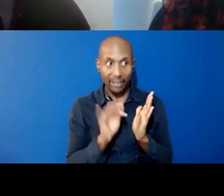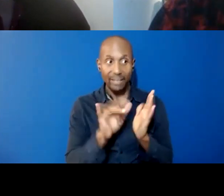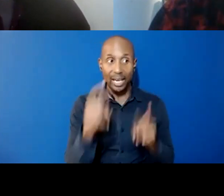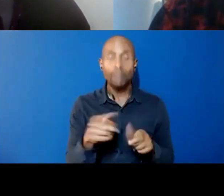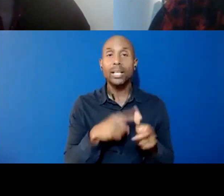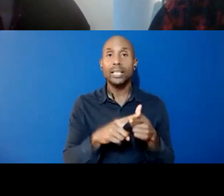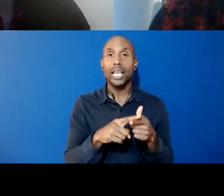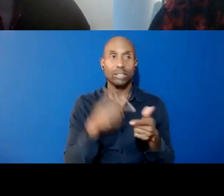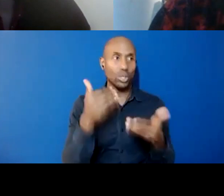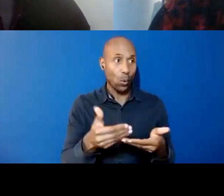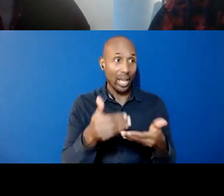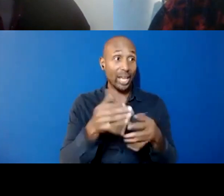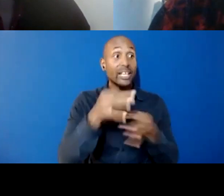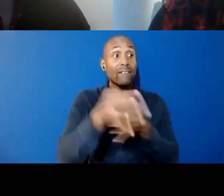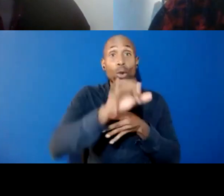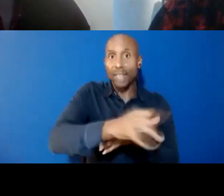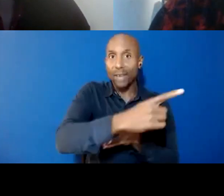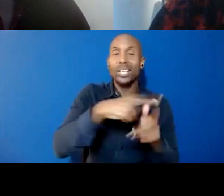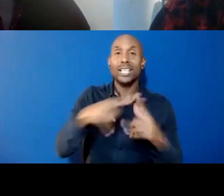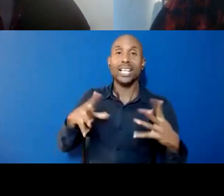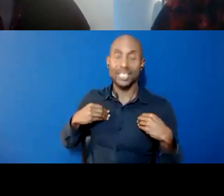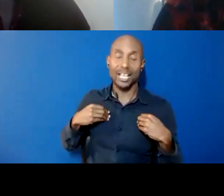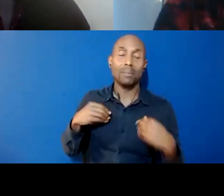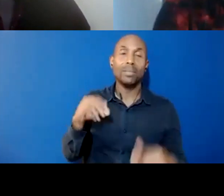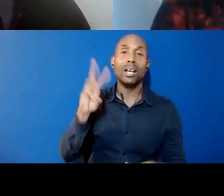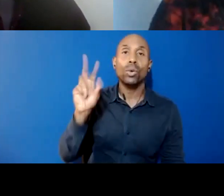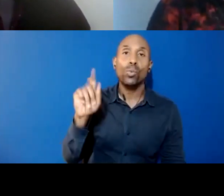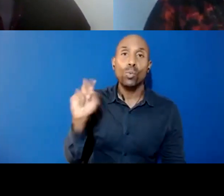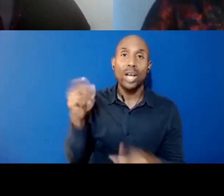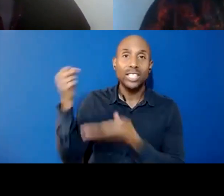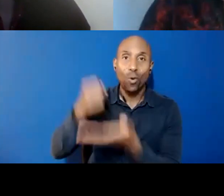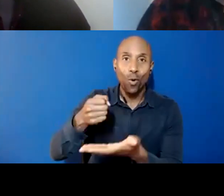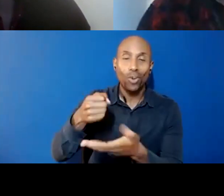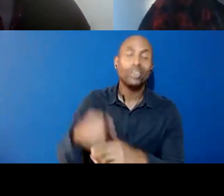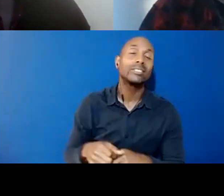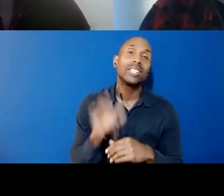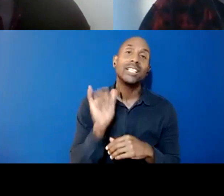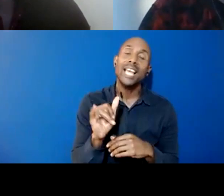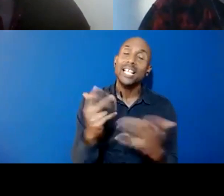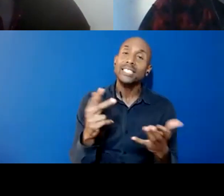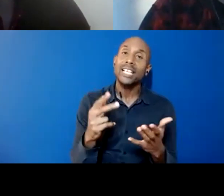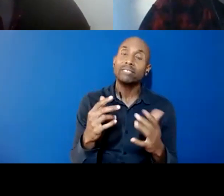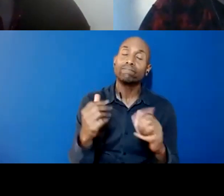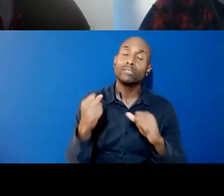meaningful and purposeful gap between when you finish your college experience and before